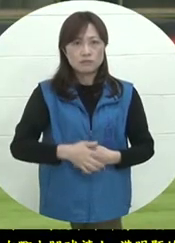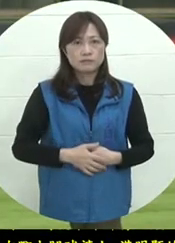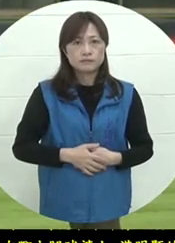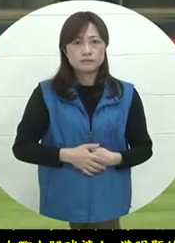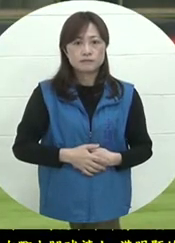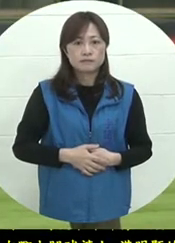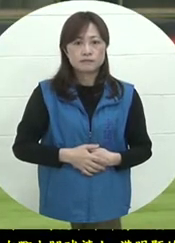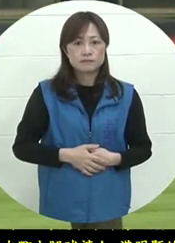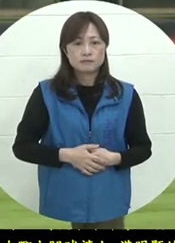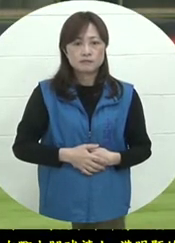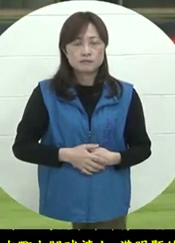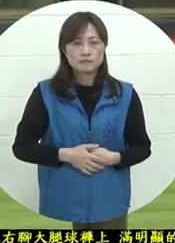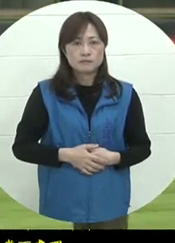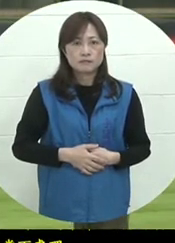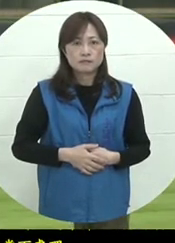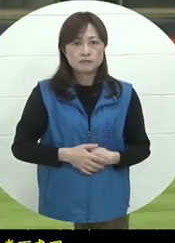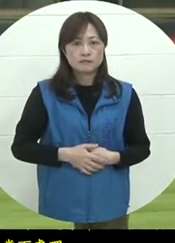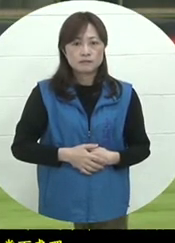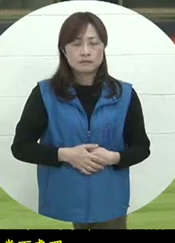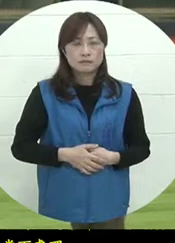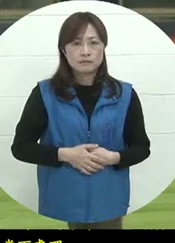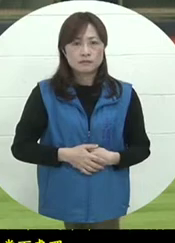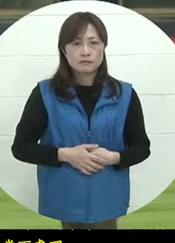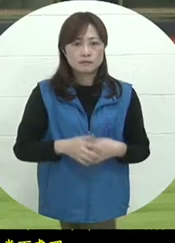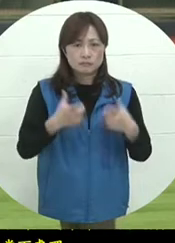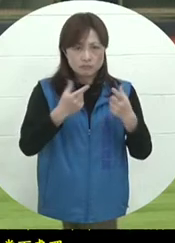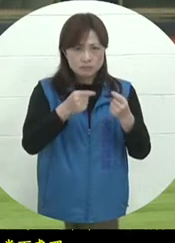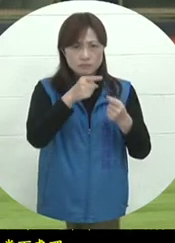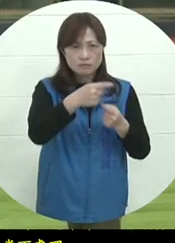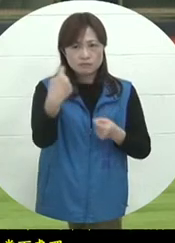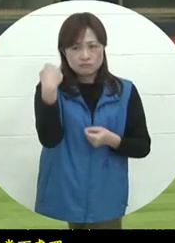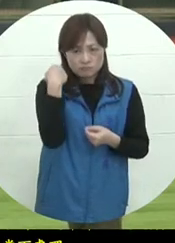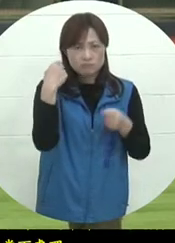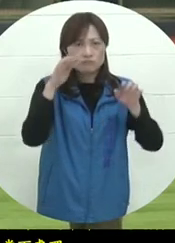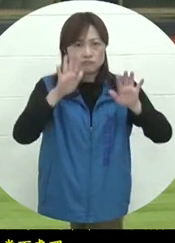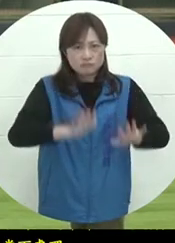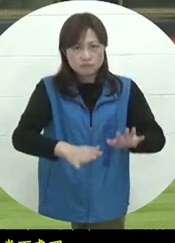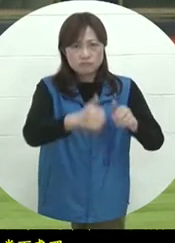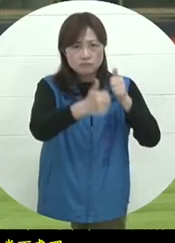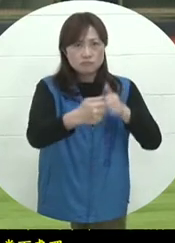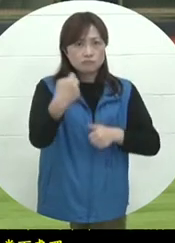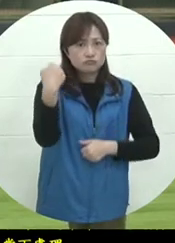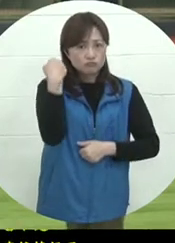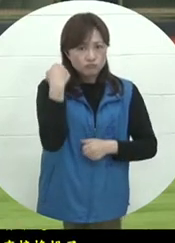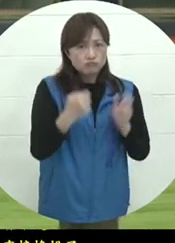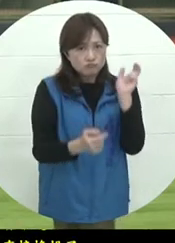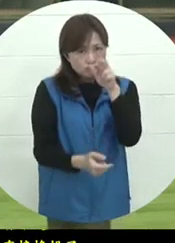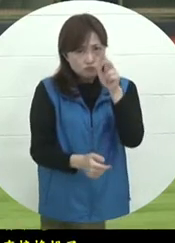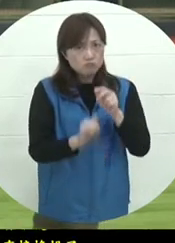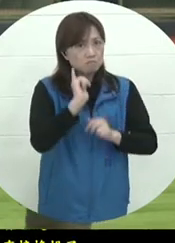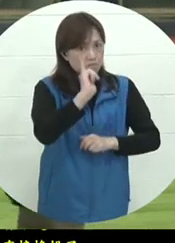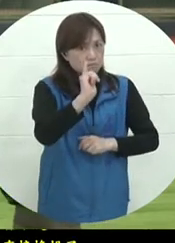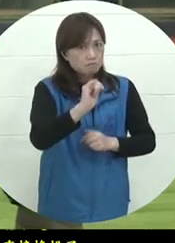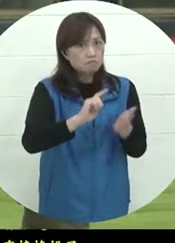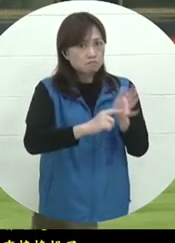. Xiuba also played for two consecutive days yesterday. He threw the ball quite well and showed a good ball position,